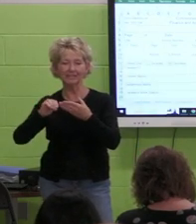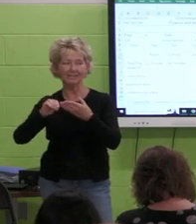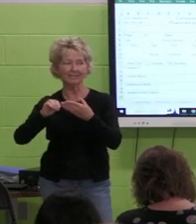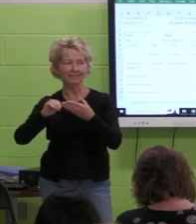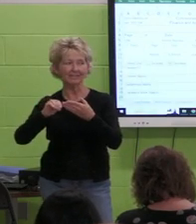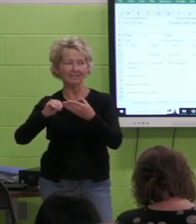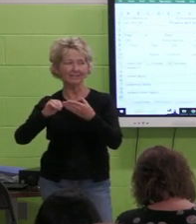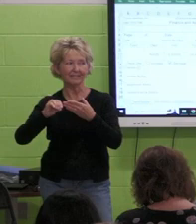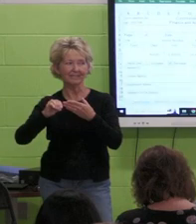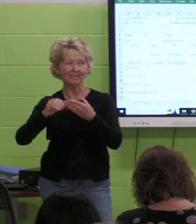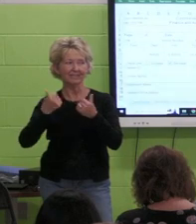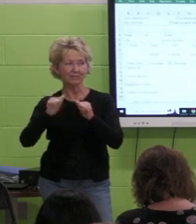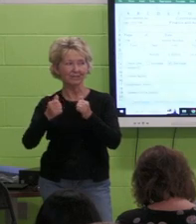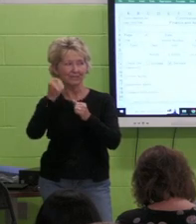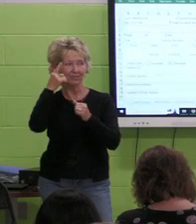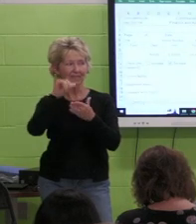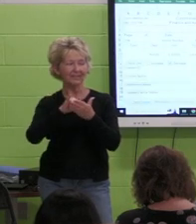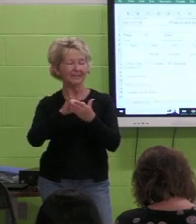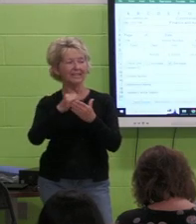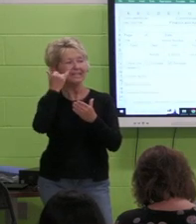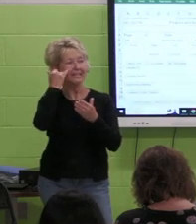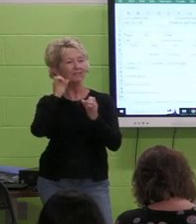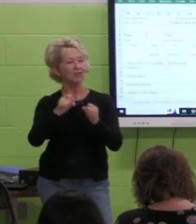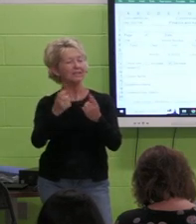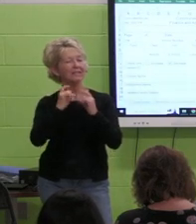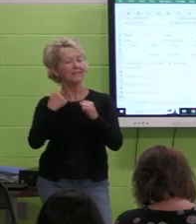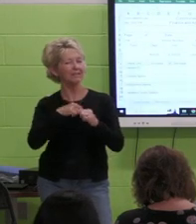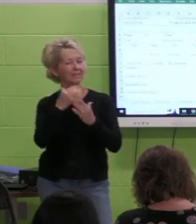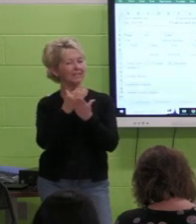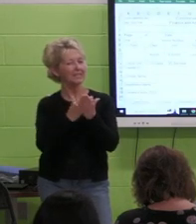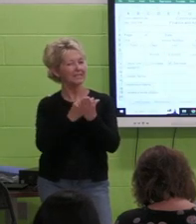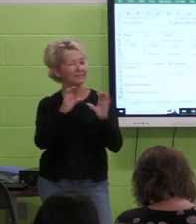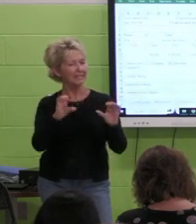know it would help my brain just a list of like here are the activities and the things that you